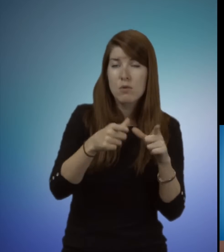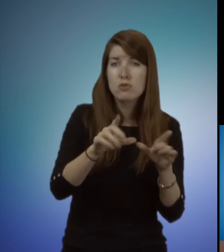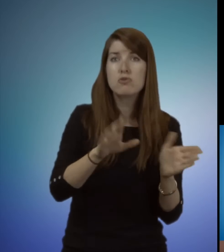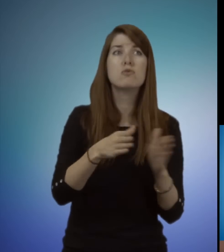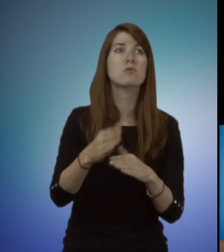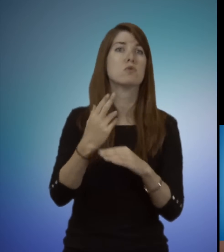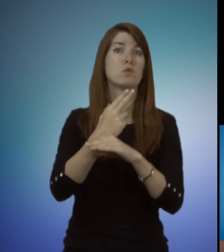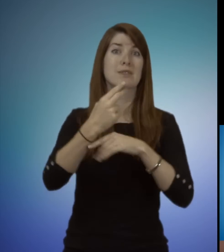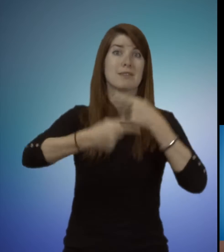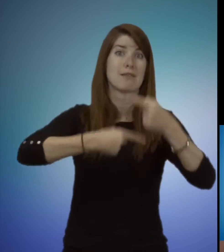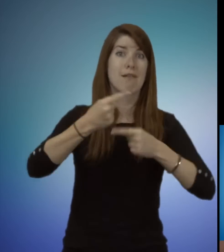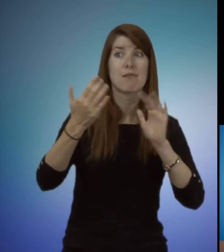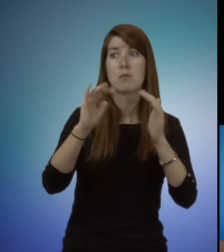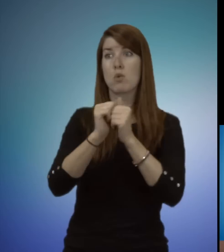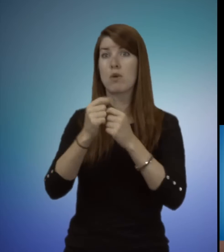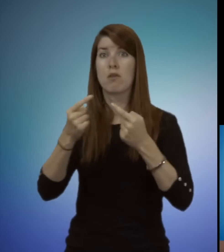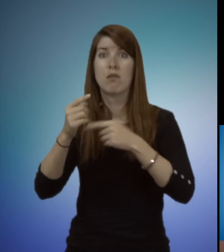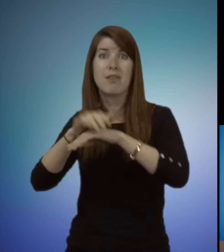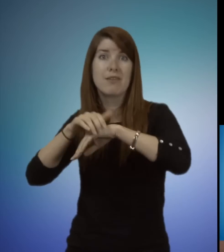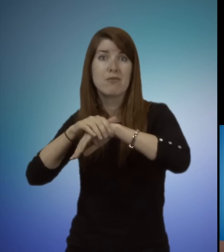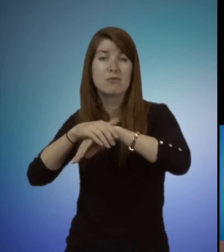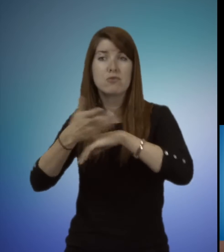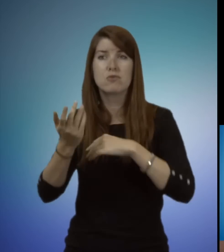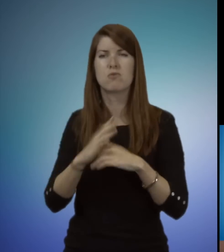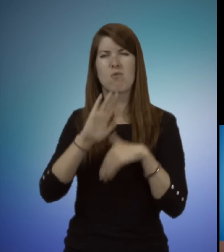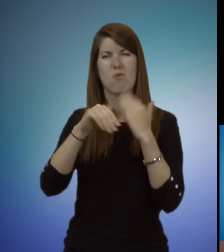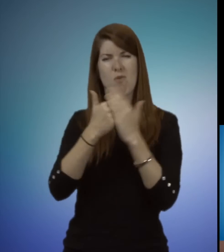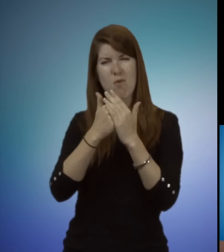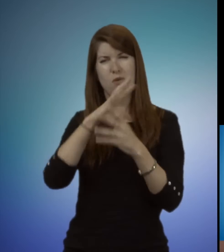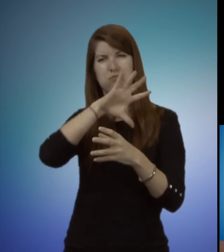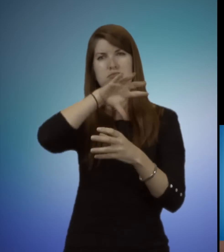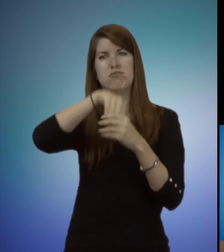how they use sign language versus English, all of those are components